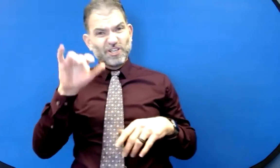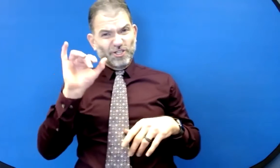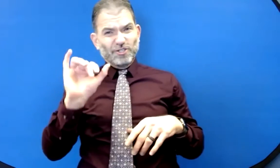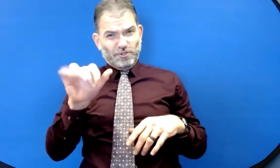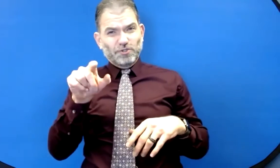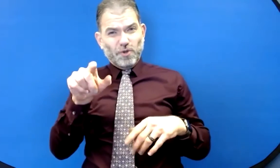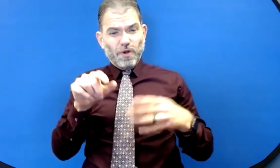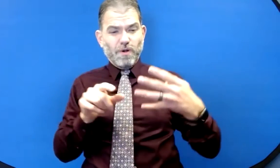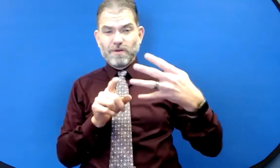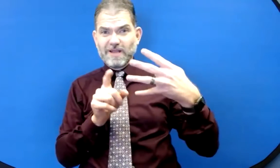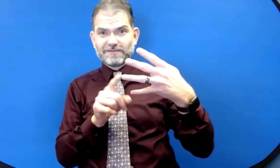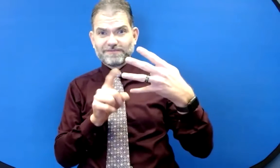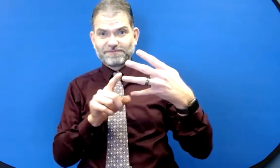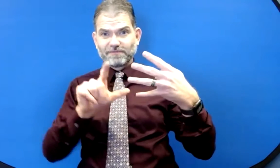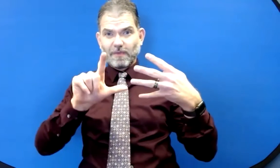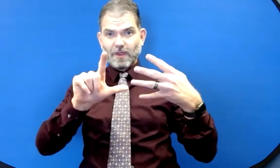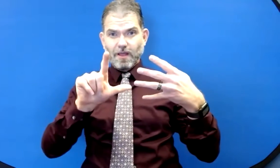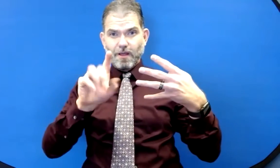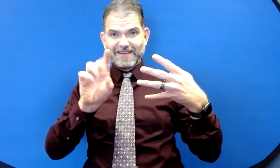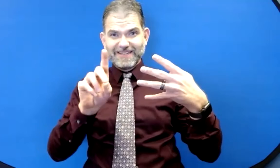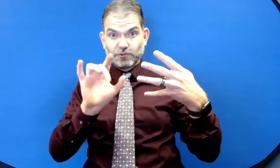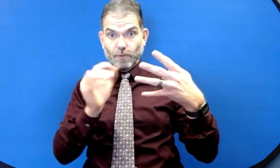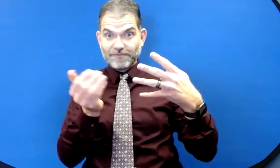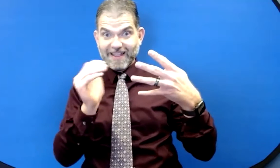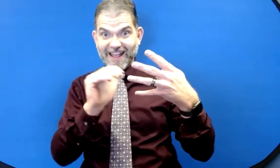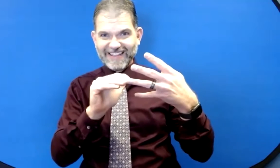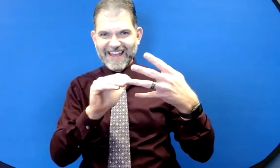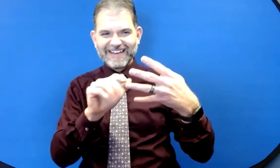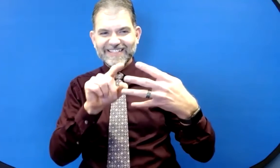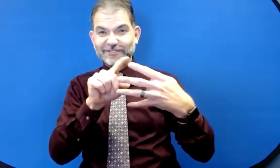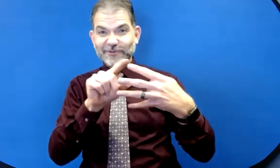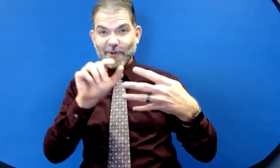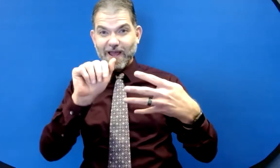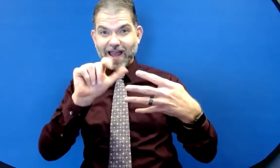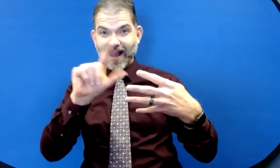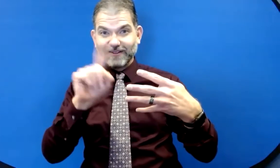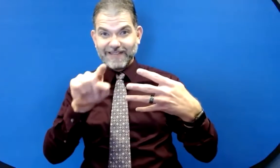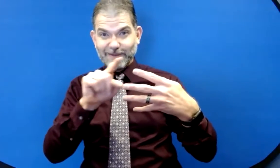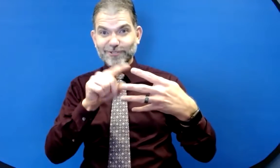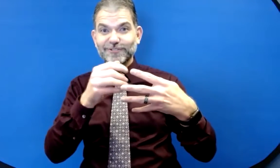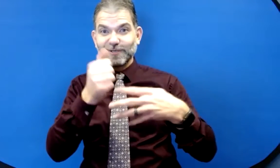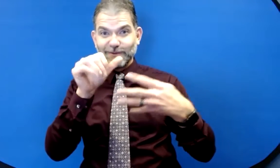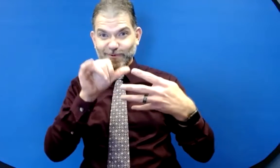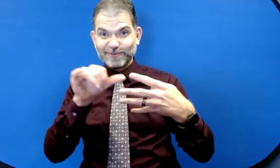ASL Interpreter: But again a really sad situation. ASL Interpreter: No. ASL Interpreter: let me repeat the